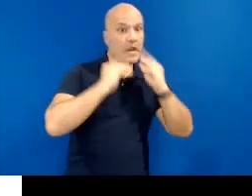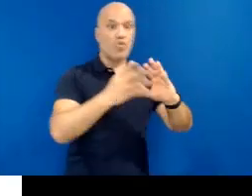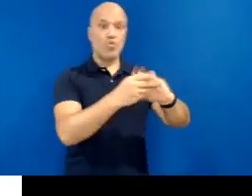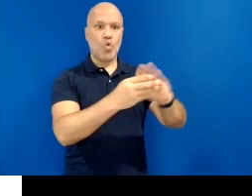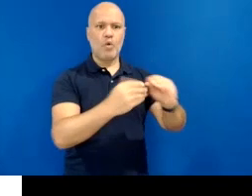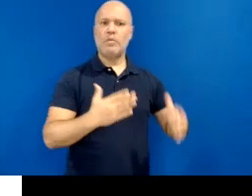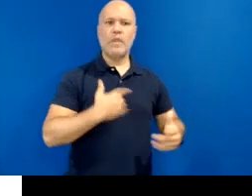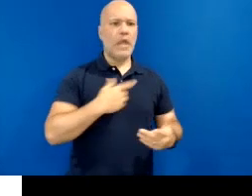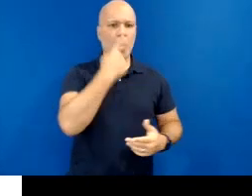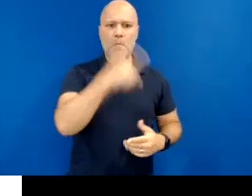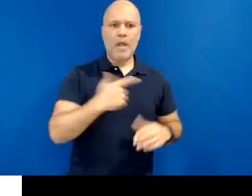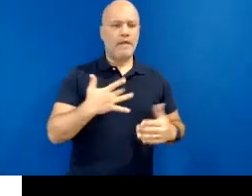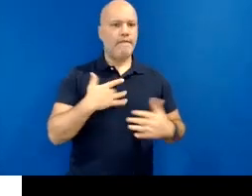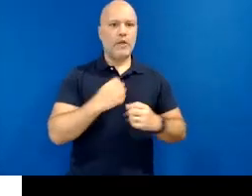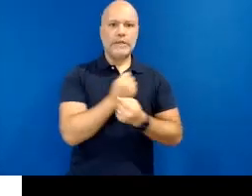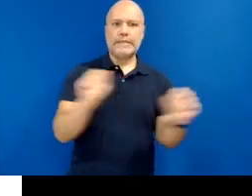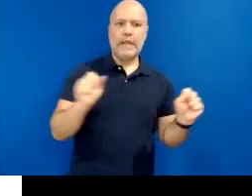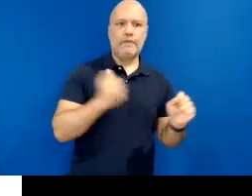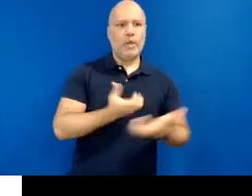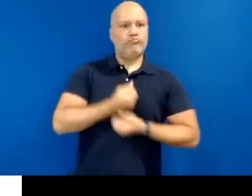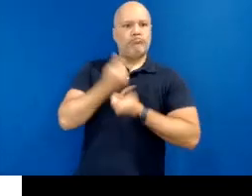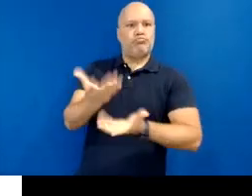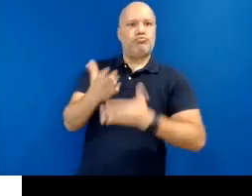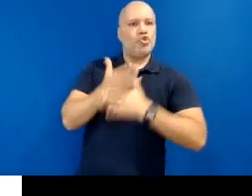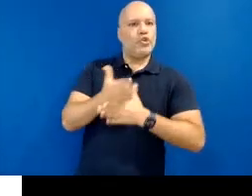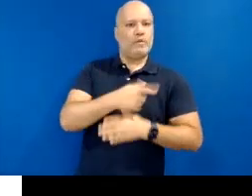appropriate, is a part of that curriculum,